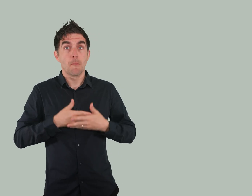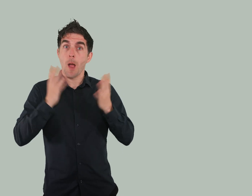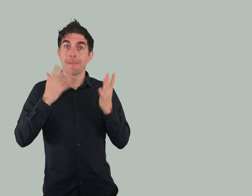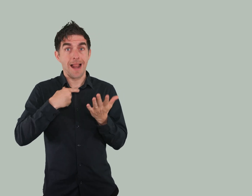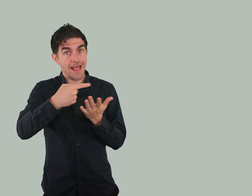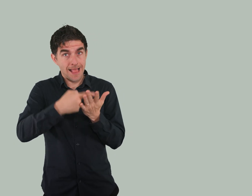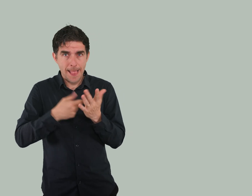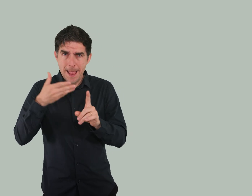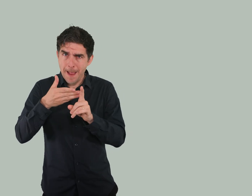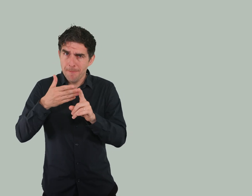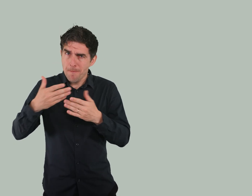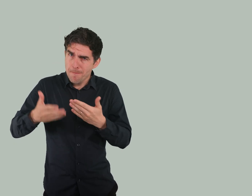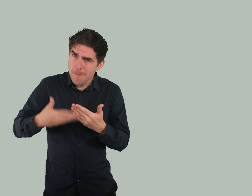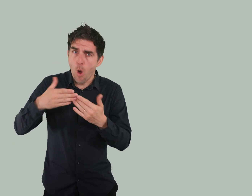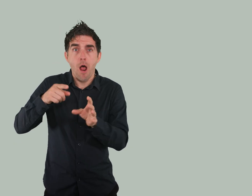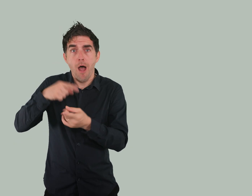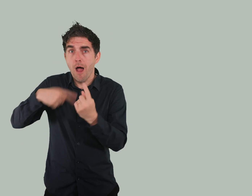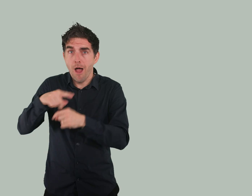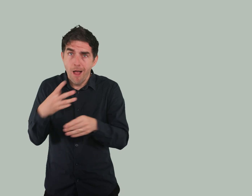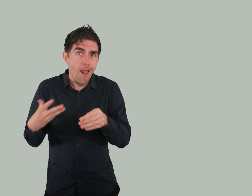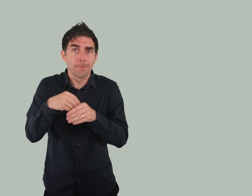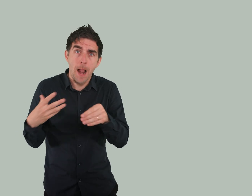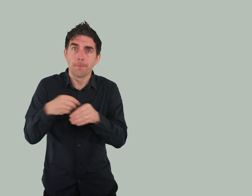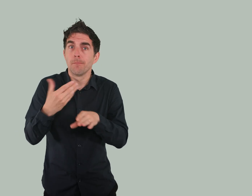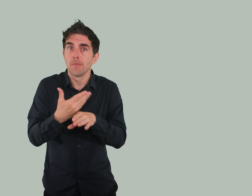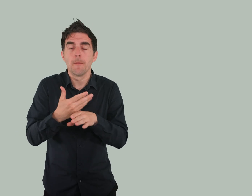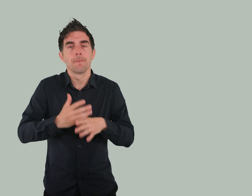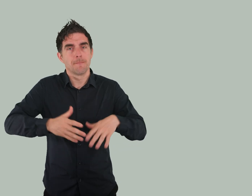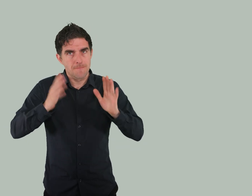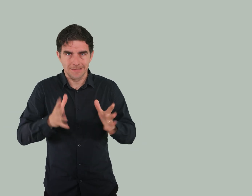if public policy aims to increase youth participation,